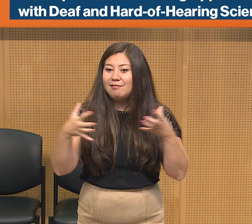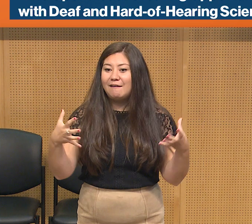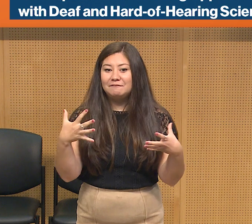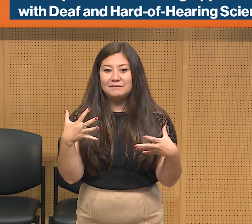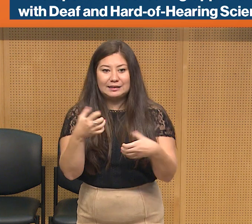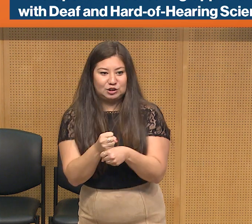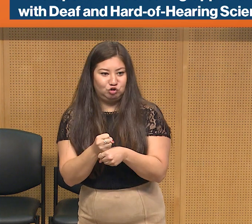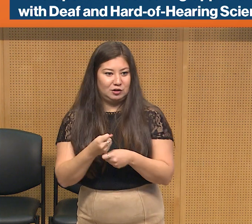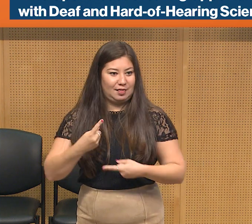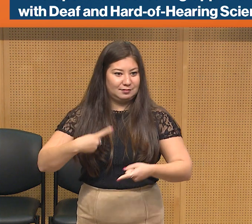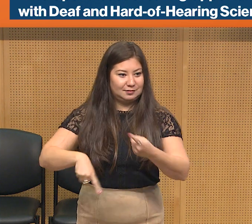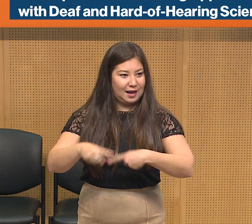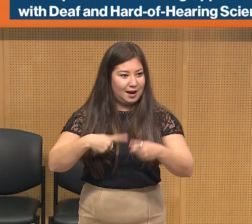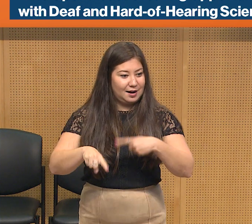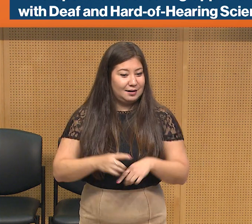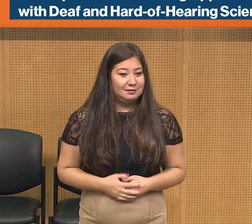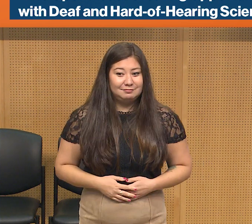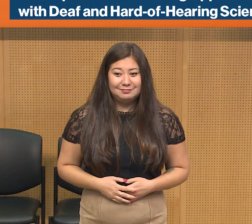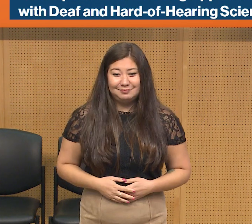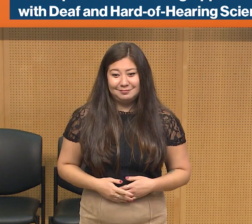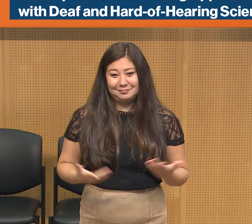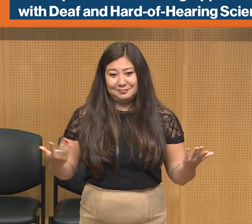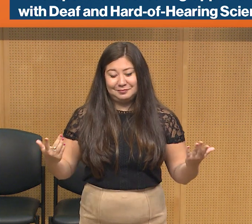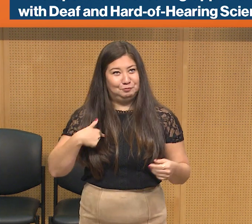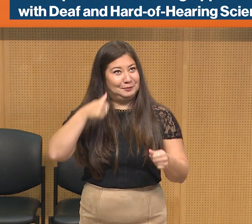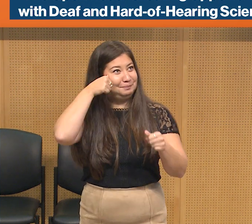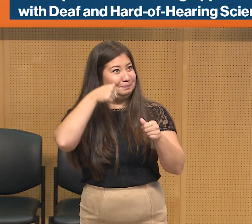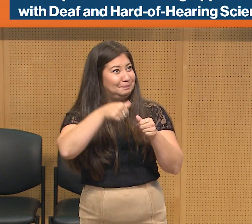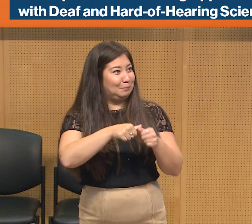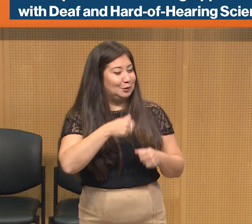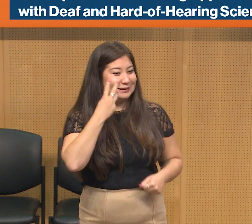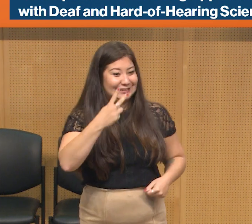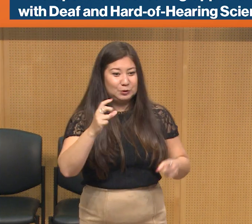There's a lot of initialized signs in science, a lot of fingerspelling.